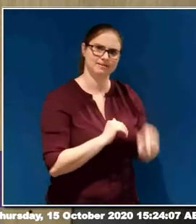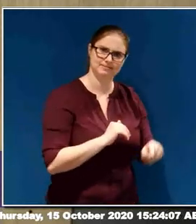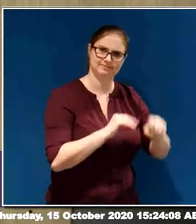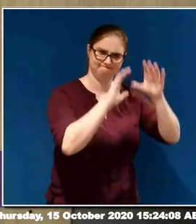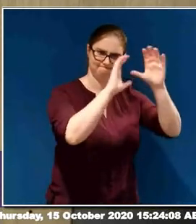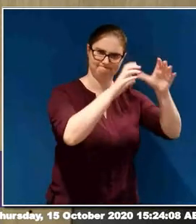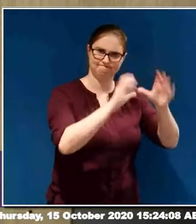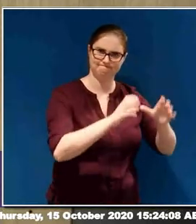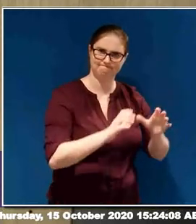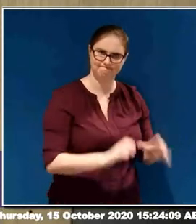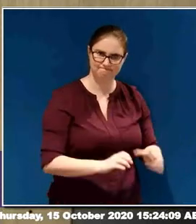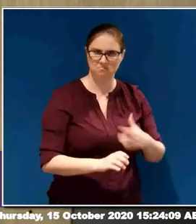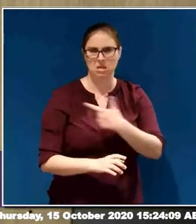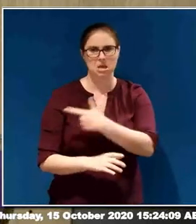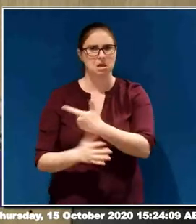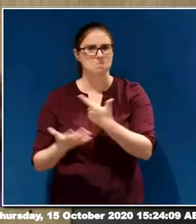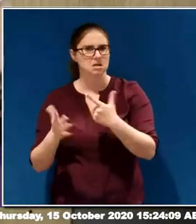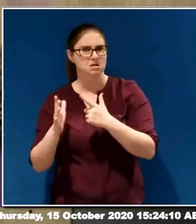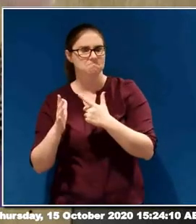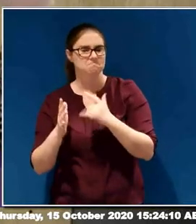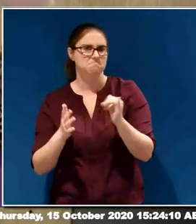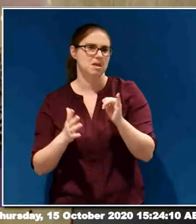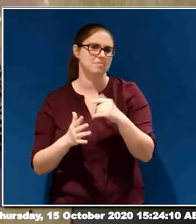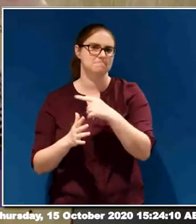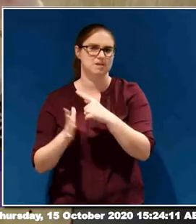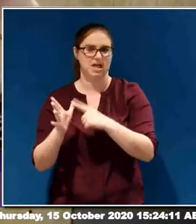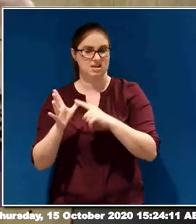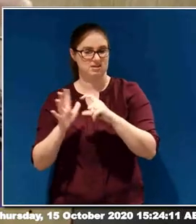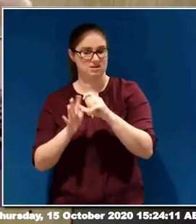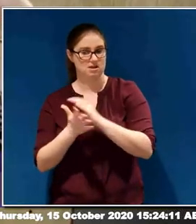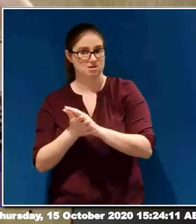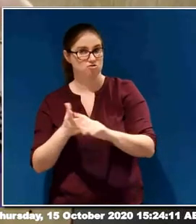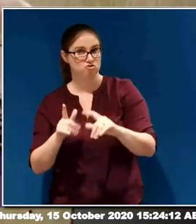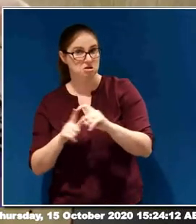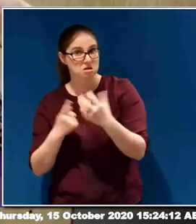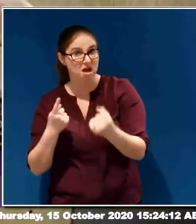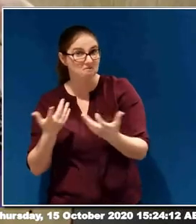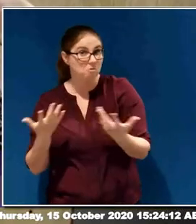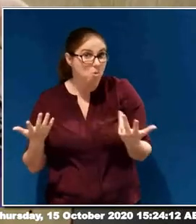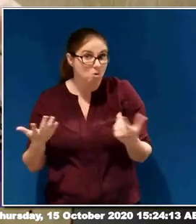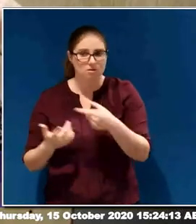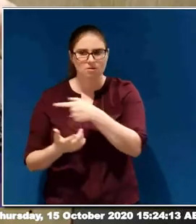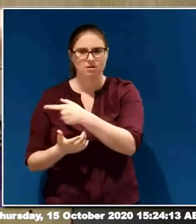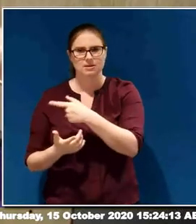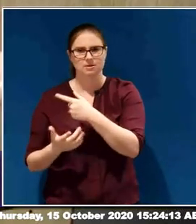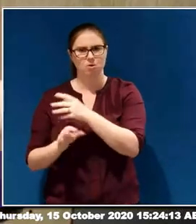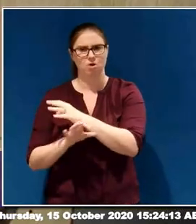be at the level, the threshold needed, for individually targeted funding.